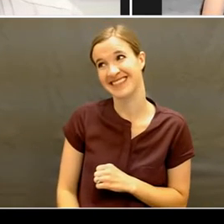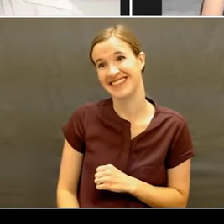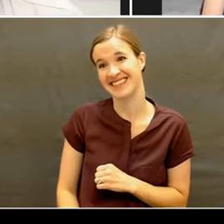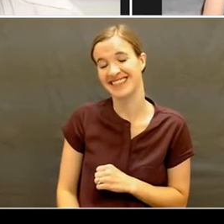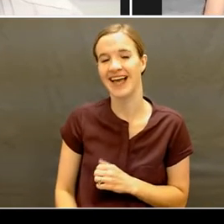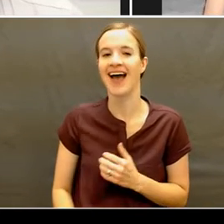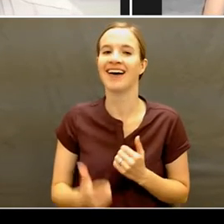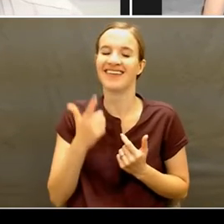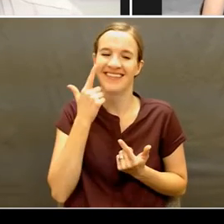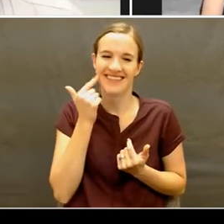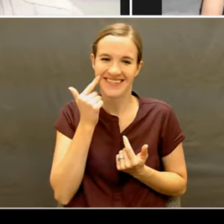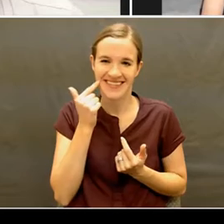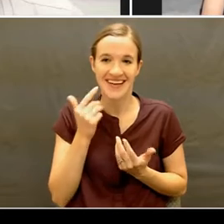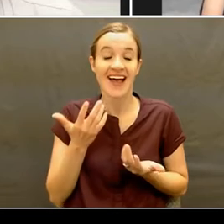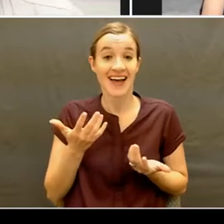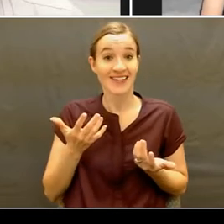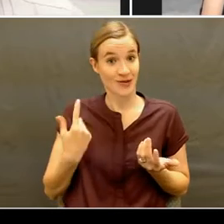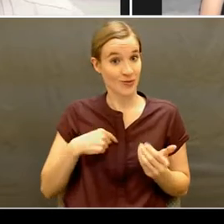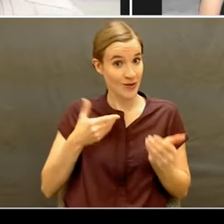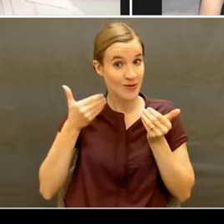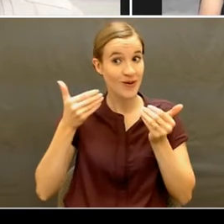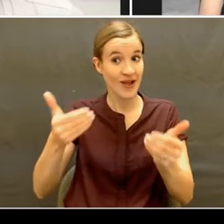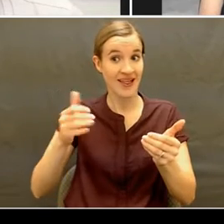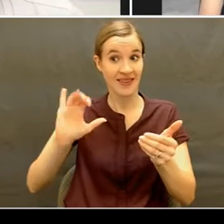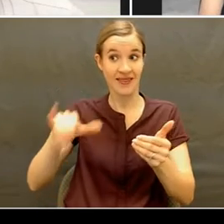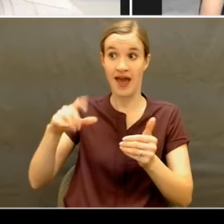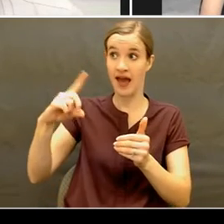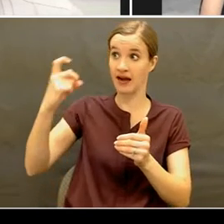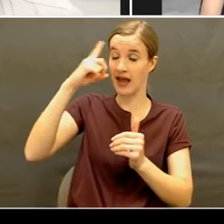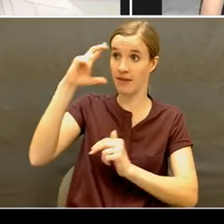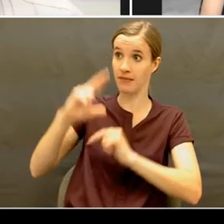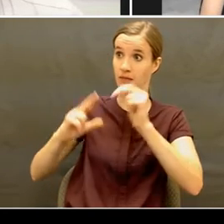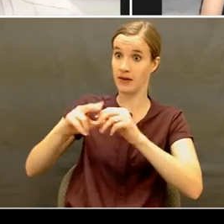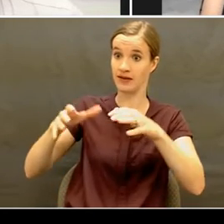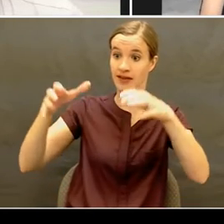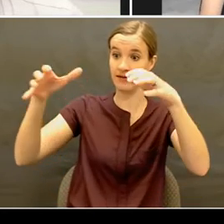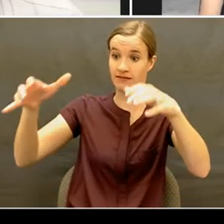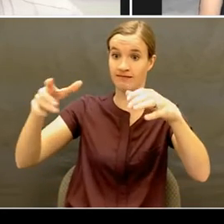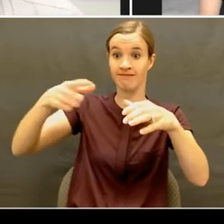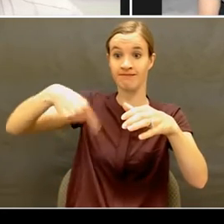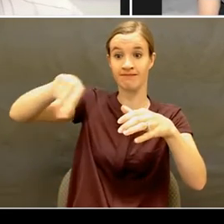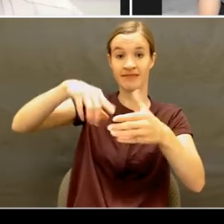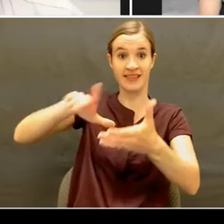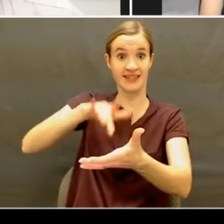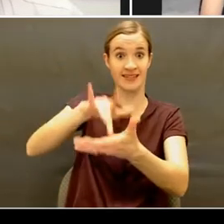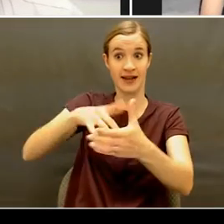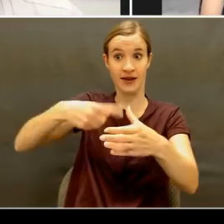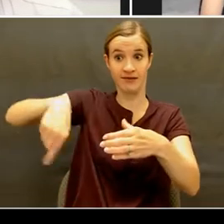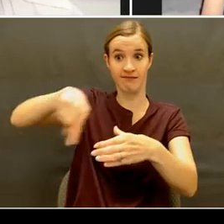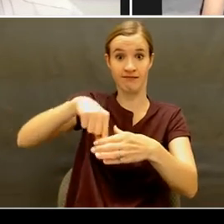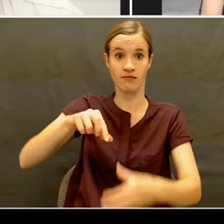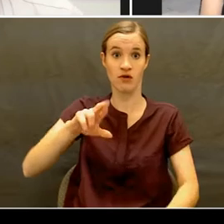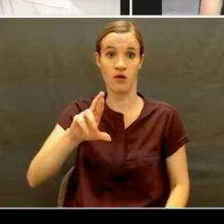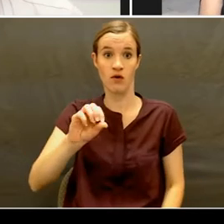rotunda, which is illegall if we started chanting, and of course, we started to chant. And when we